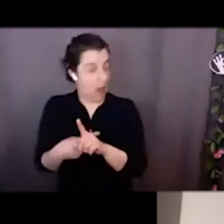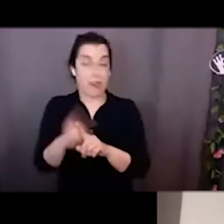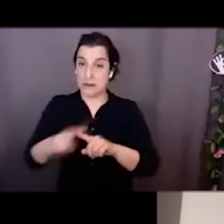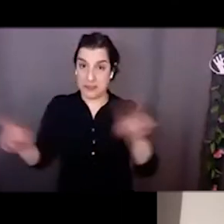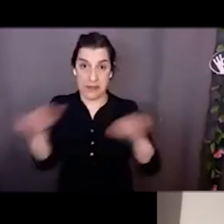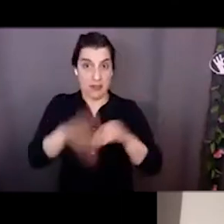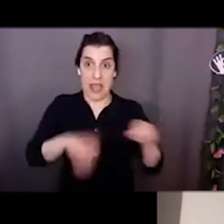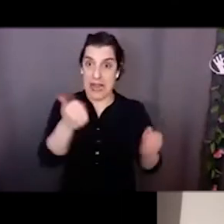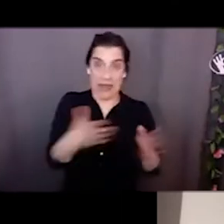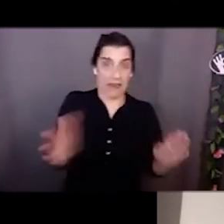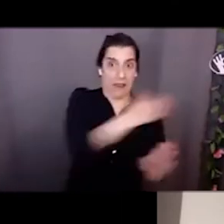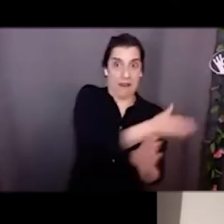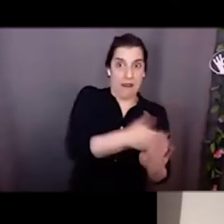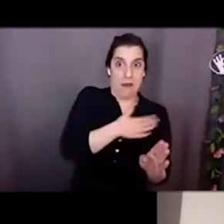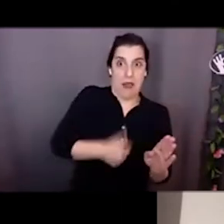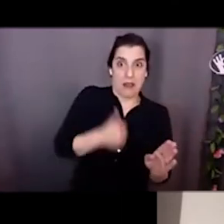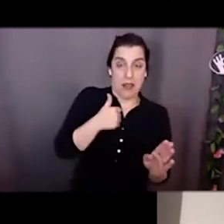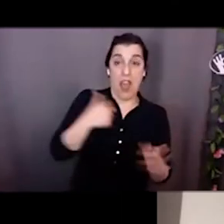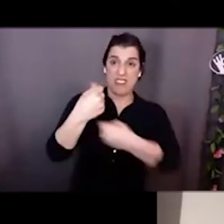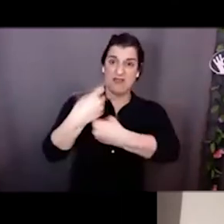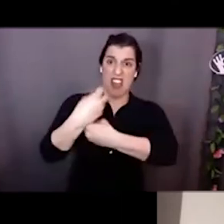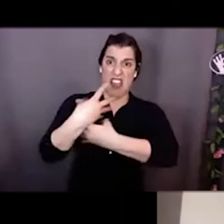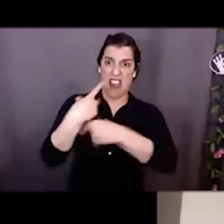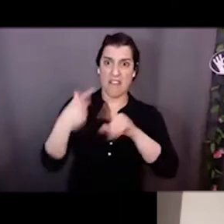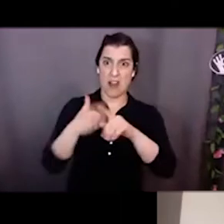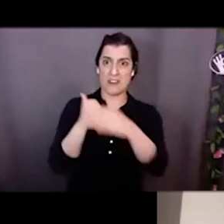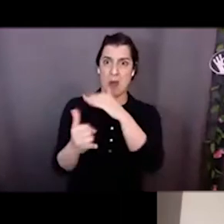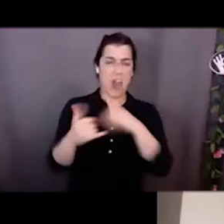Just I'm getting yelled at from the subway, like go back to where it came from.